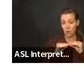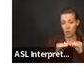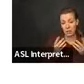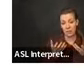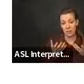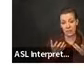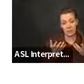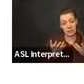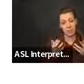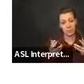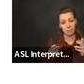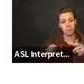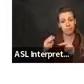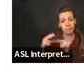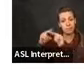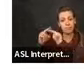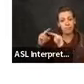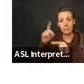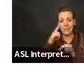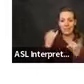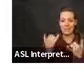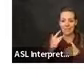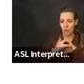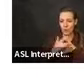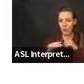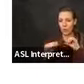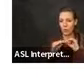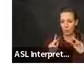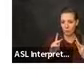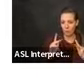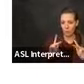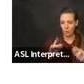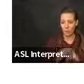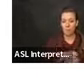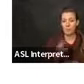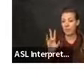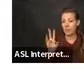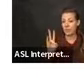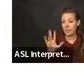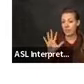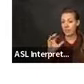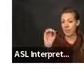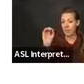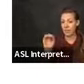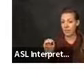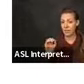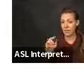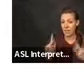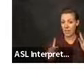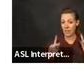of this year and 75% of the population, five plus is